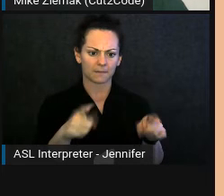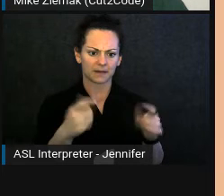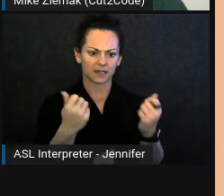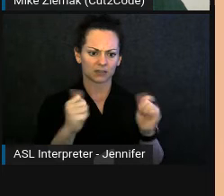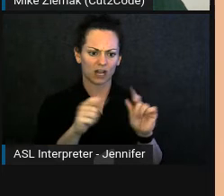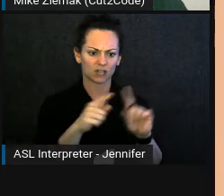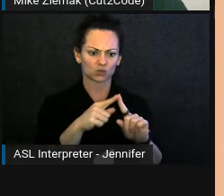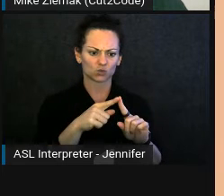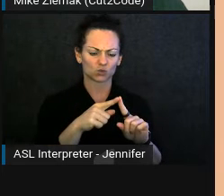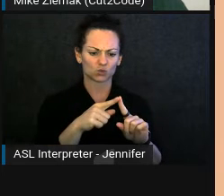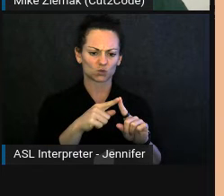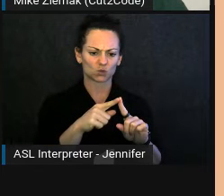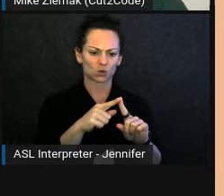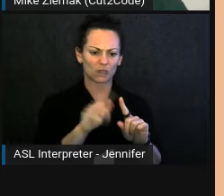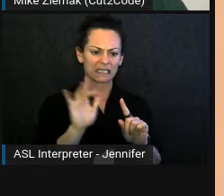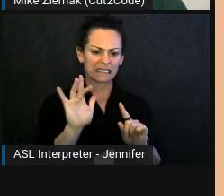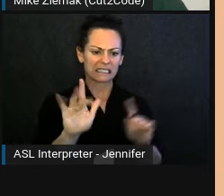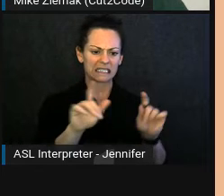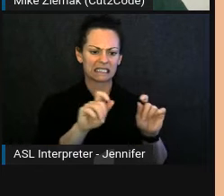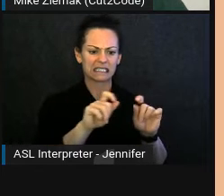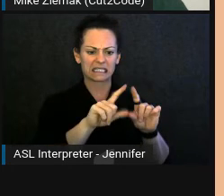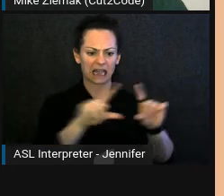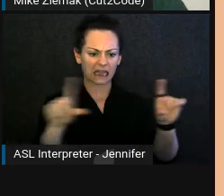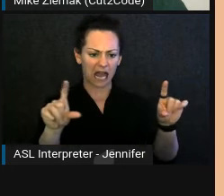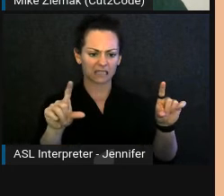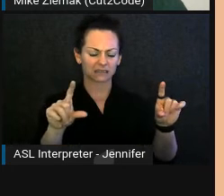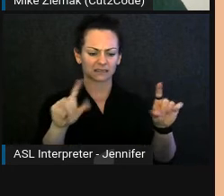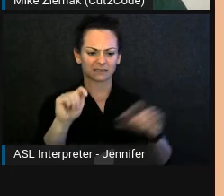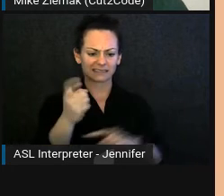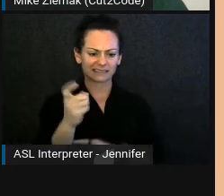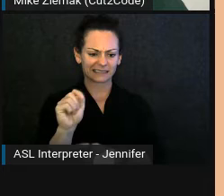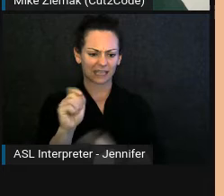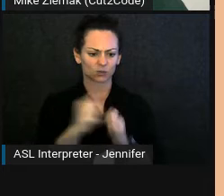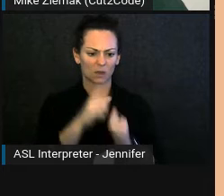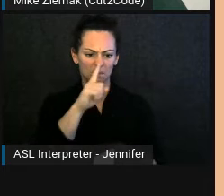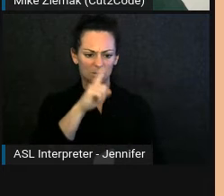I'm trying to select the text with the mouse cursor, but nothing happens.